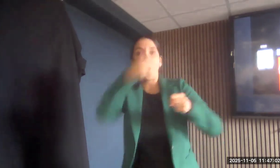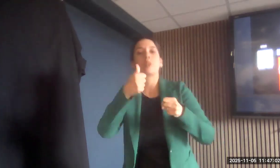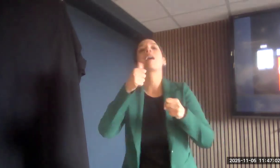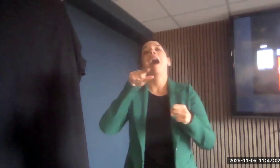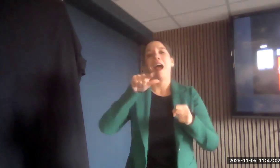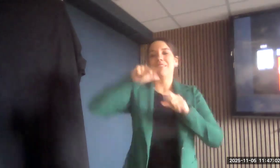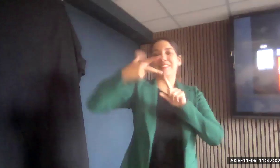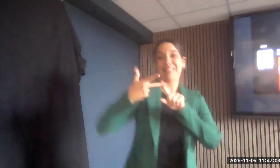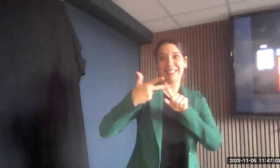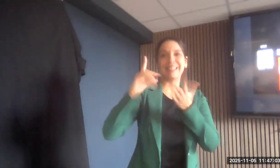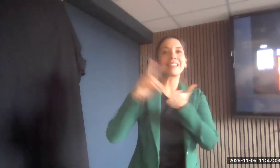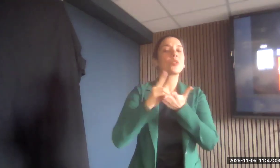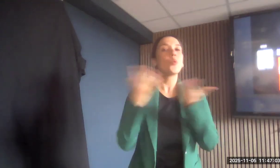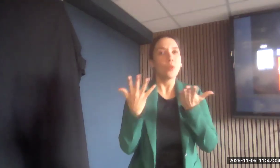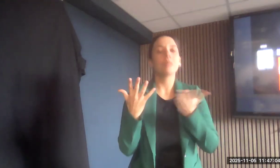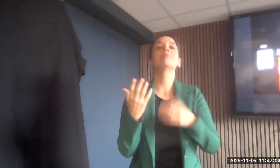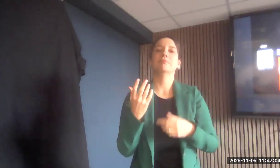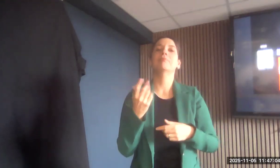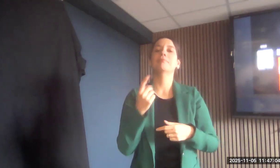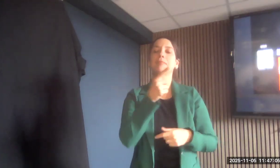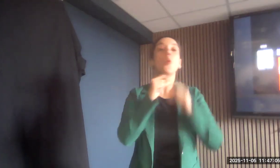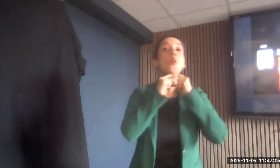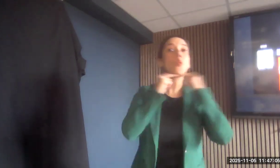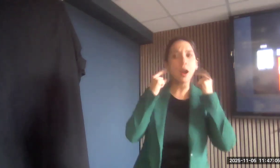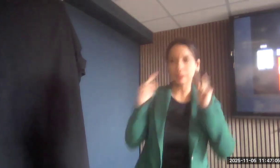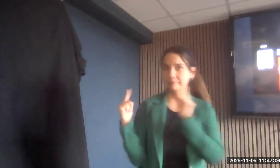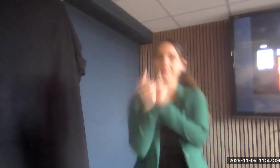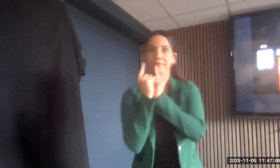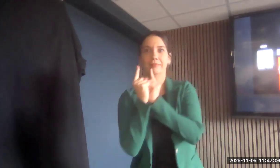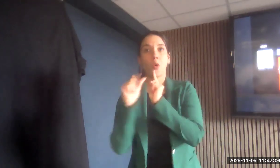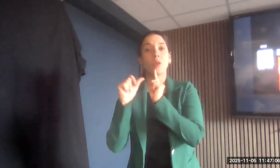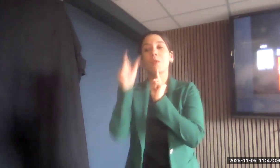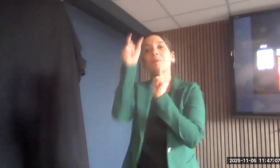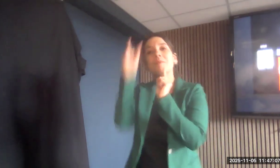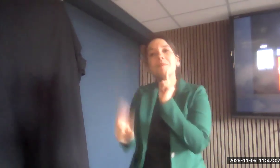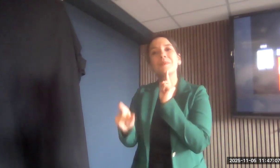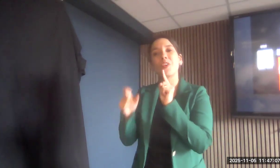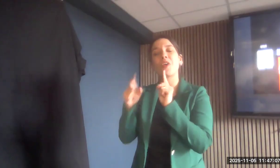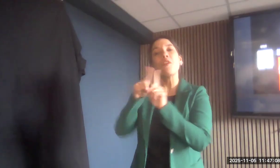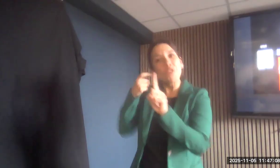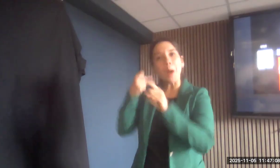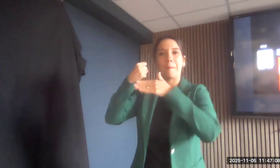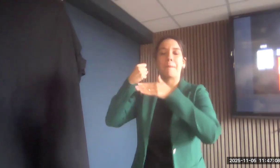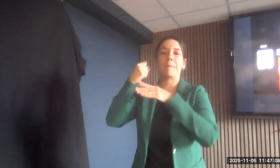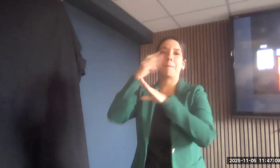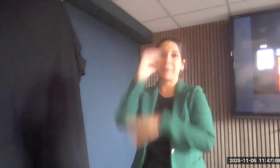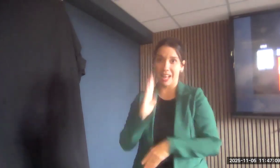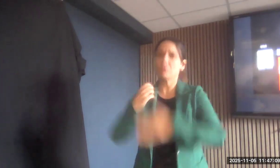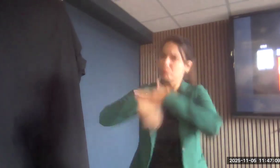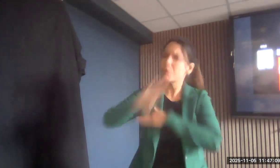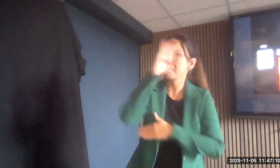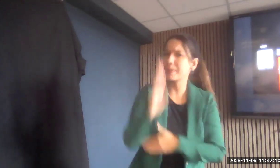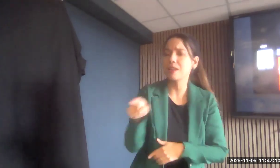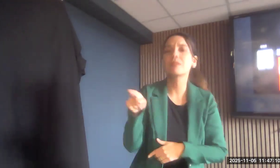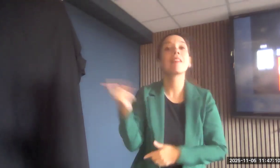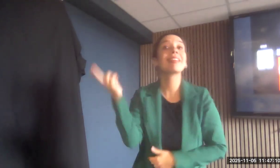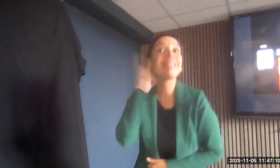again from missionaries from other countries. And the third dictionary